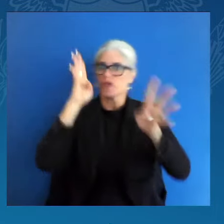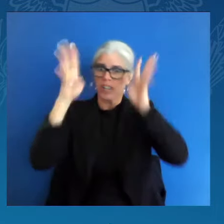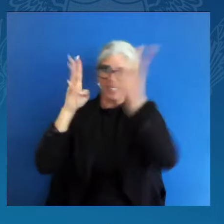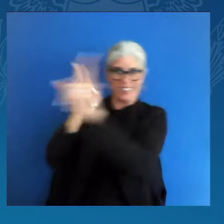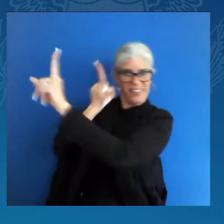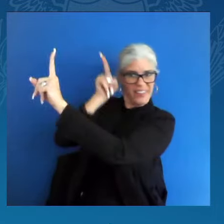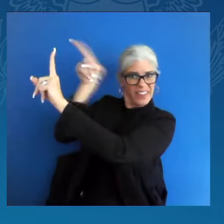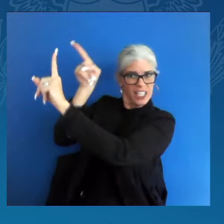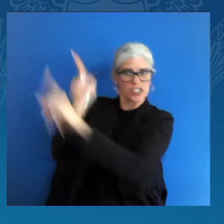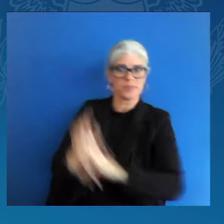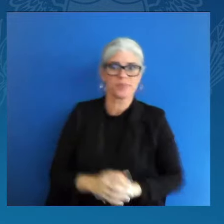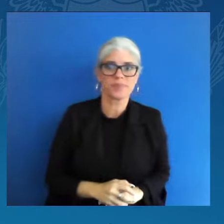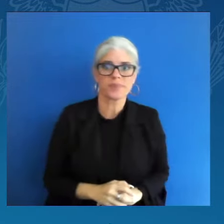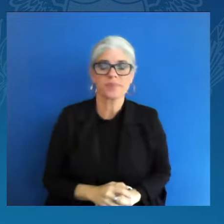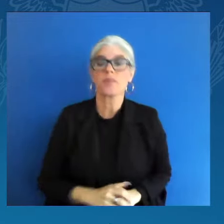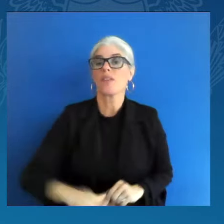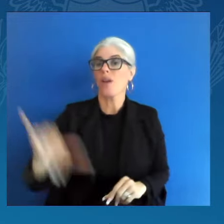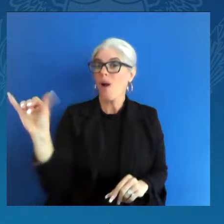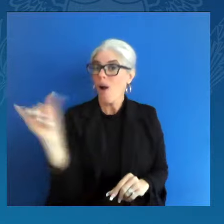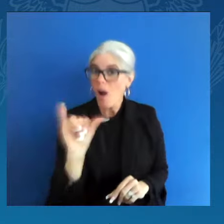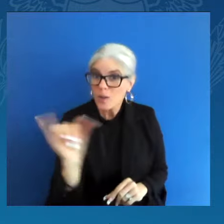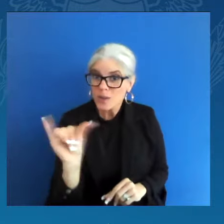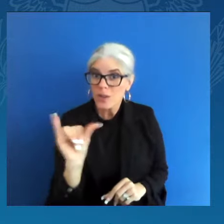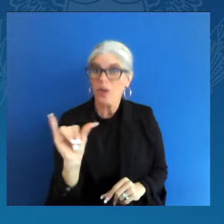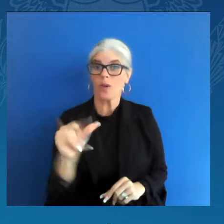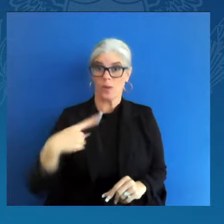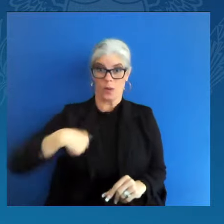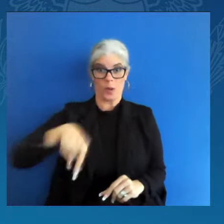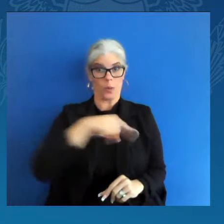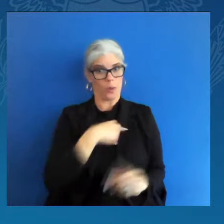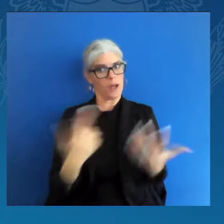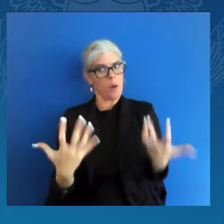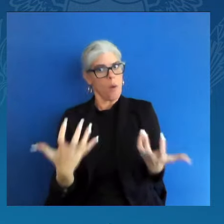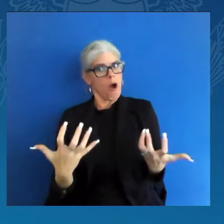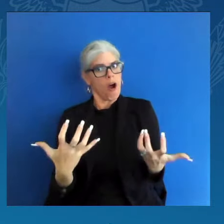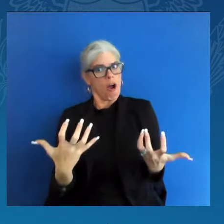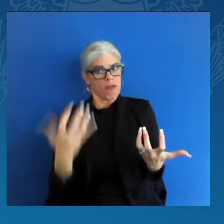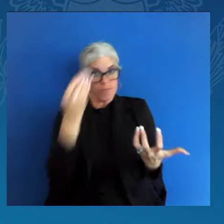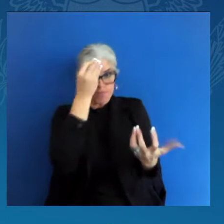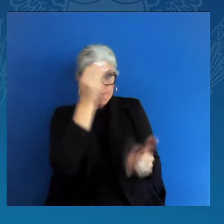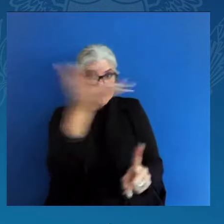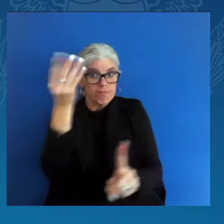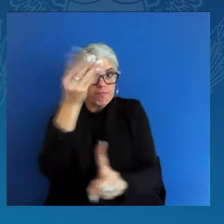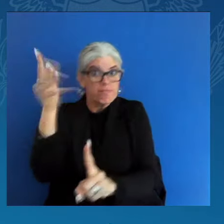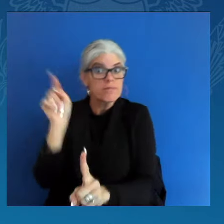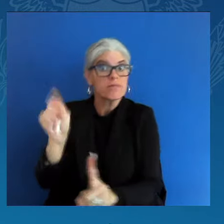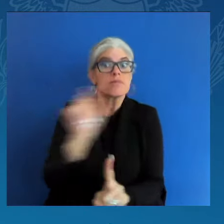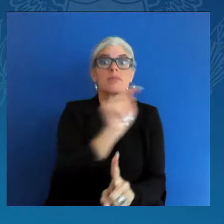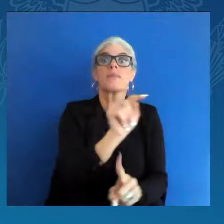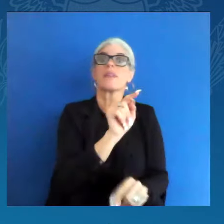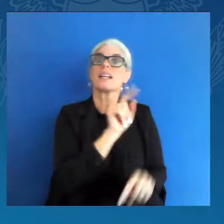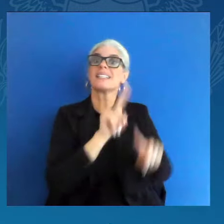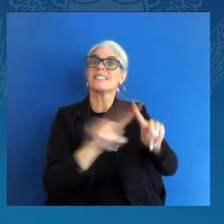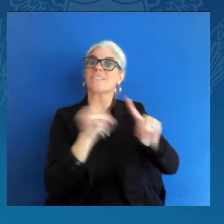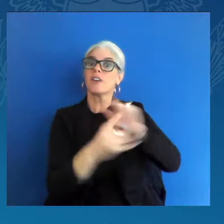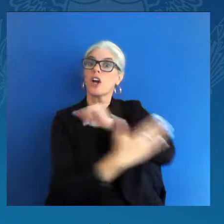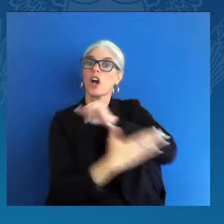and we have been hosting workshops to take the next steps to talk in-depth about the principles,